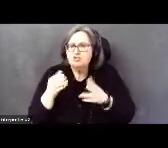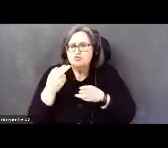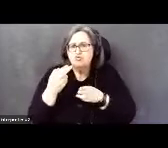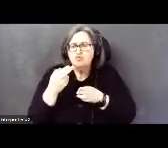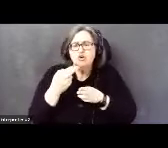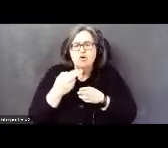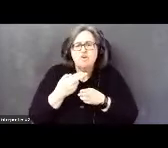mental health screening which